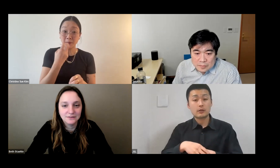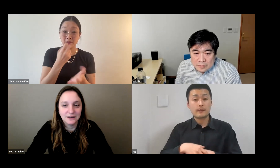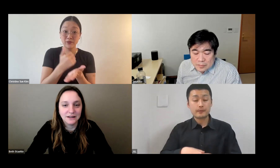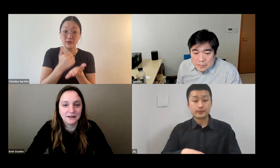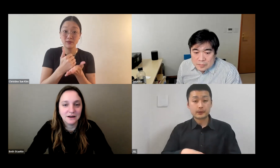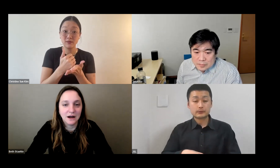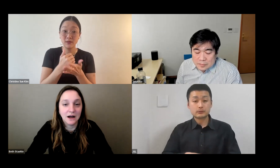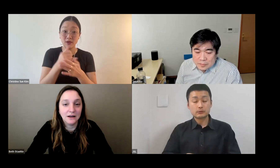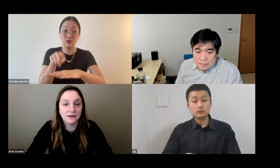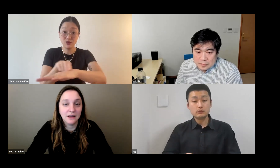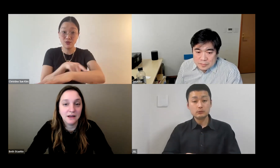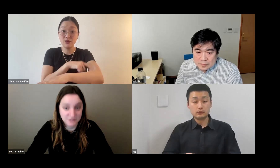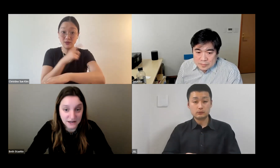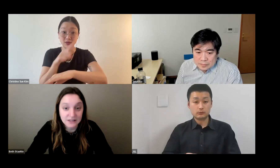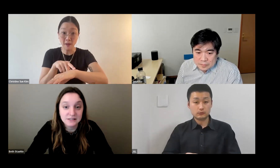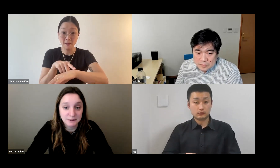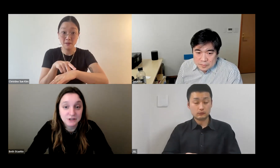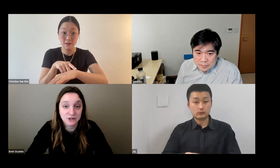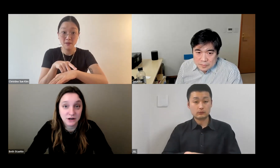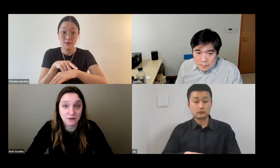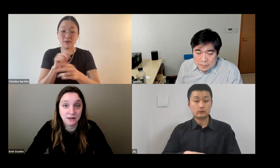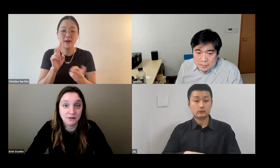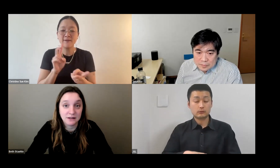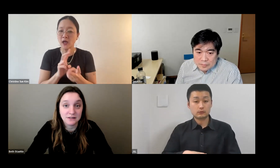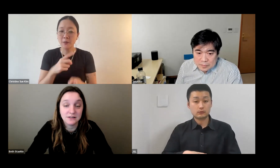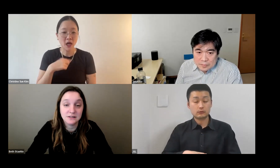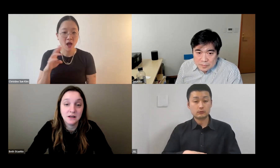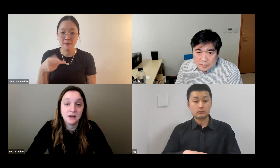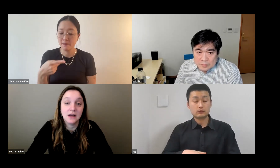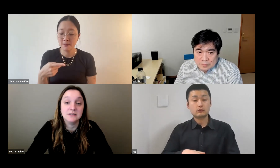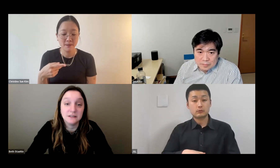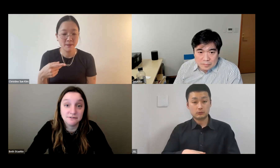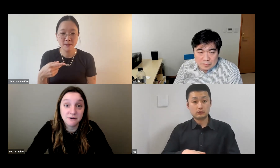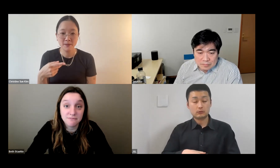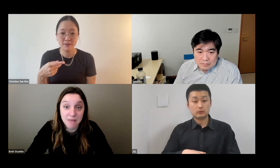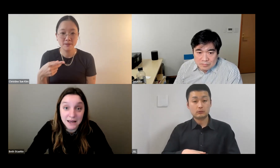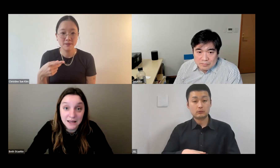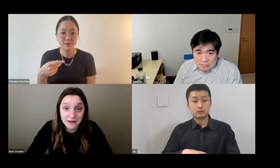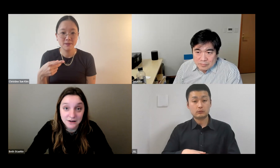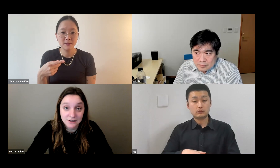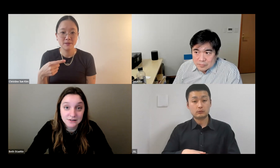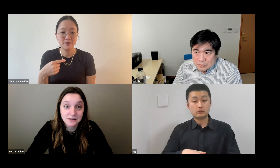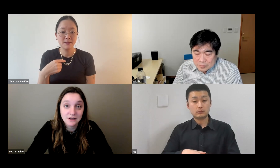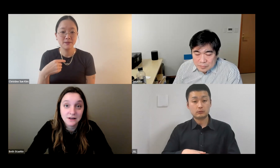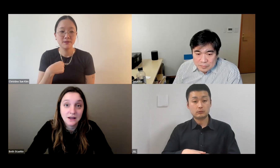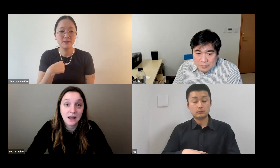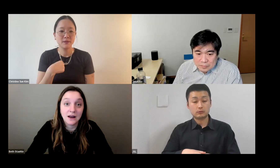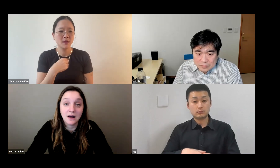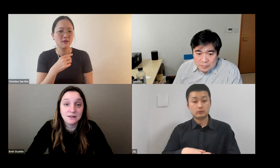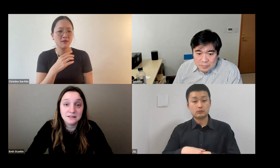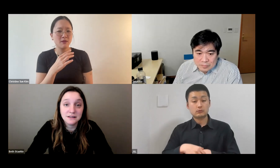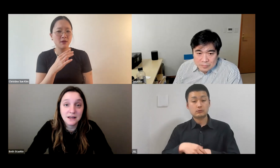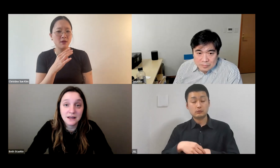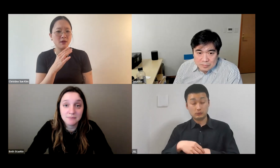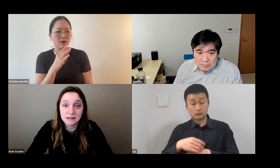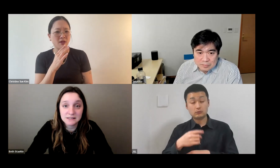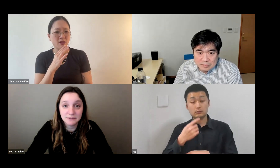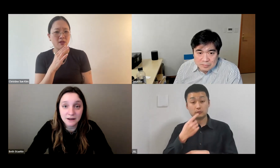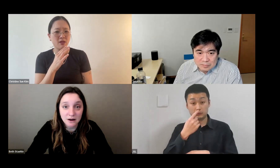Like, I have taken speech therapy classes. I did it for many years and honestly, it messed me up.